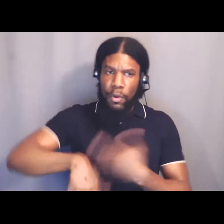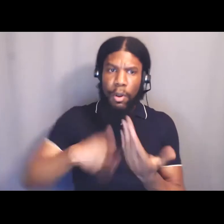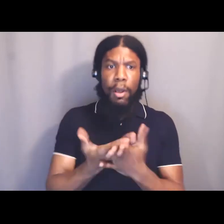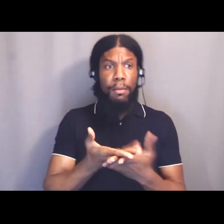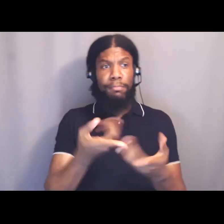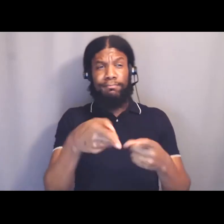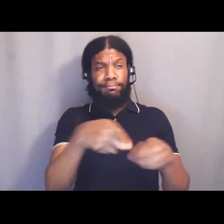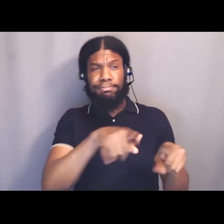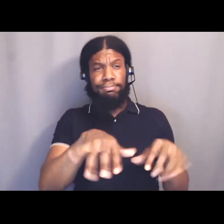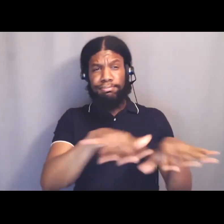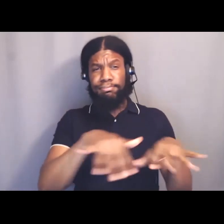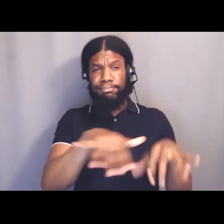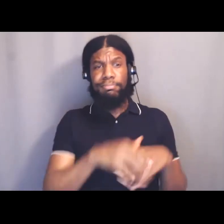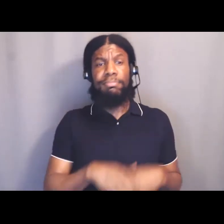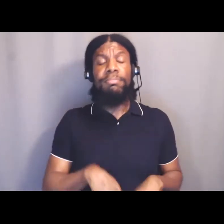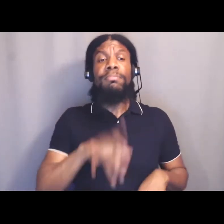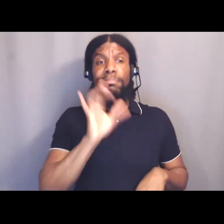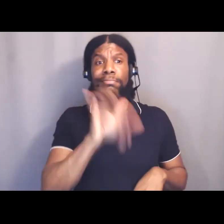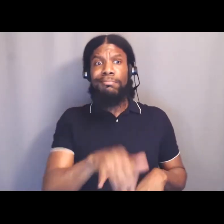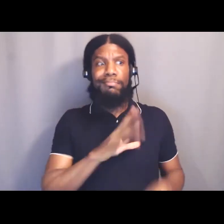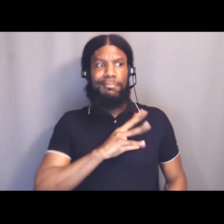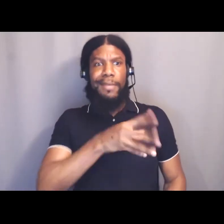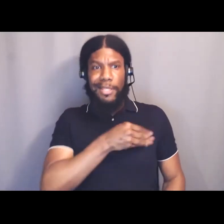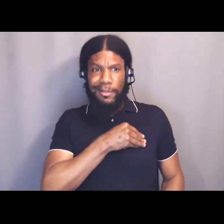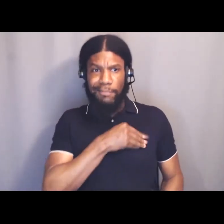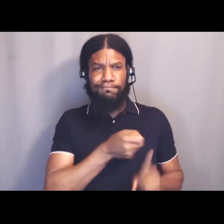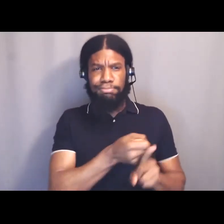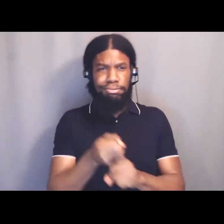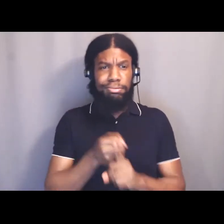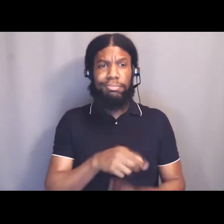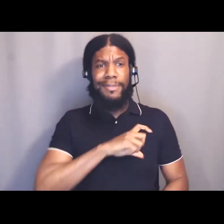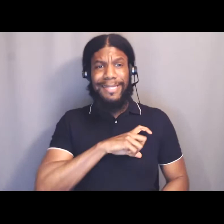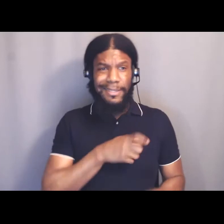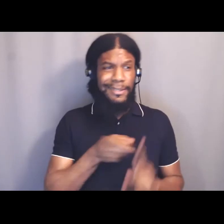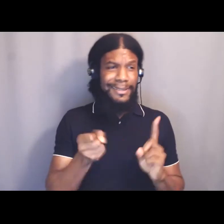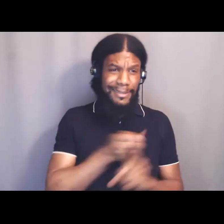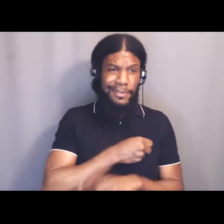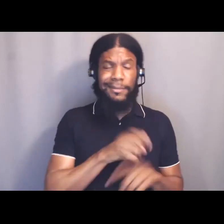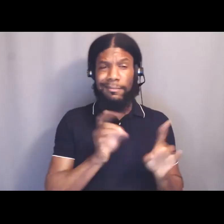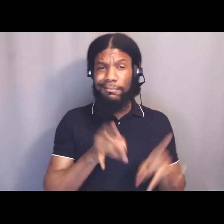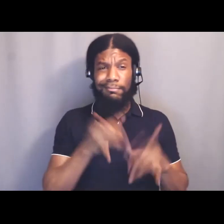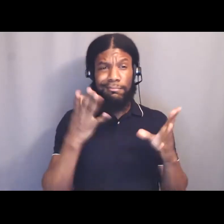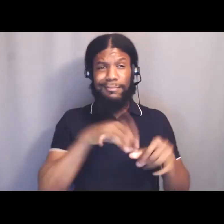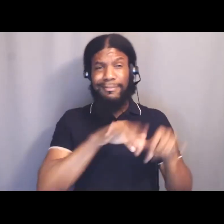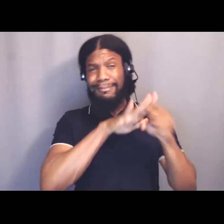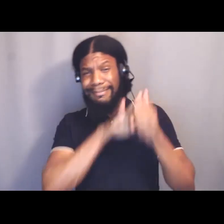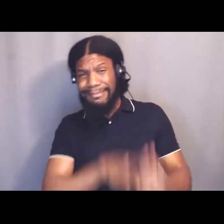and obviously the police brutality and just systemic racism that we experience here